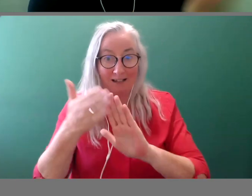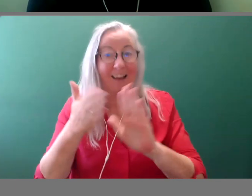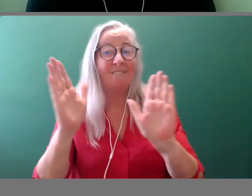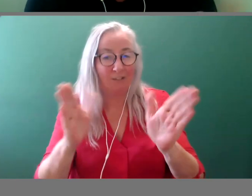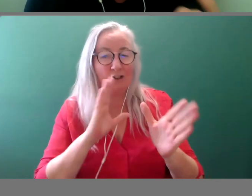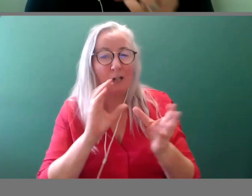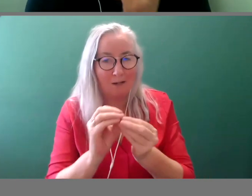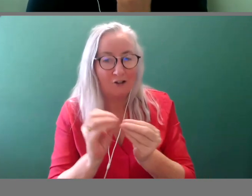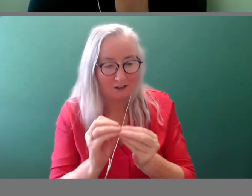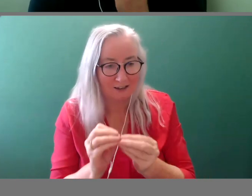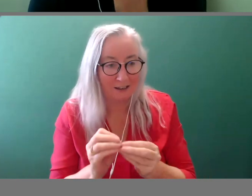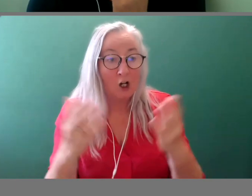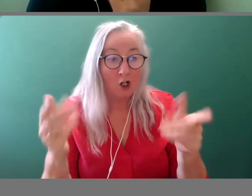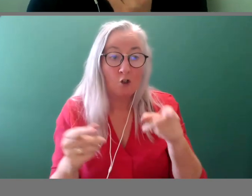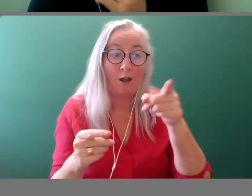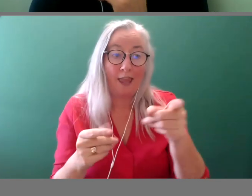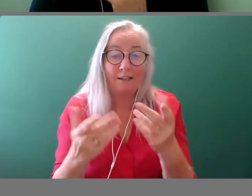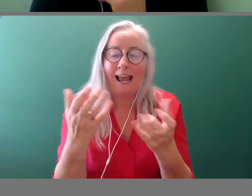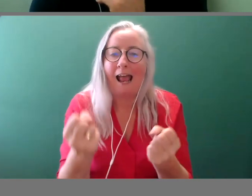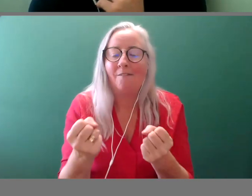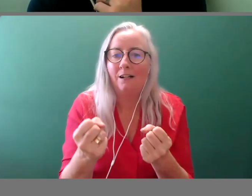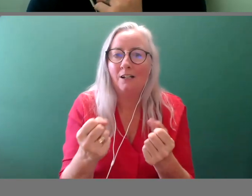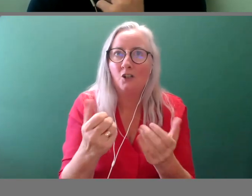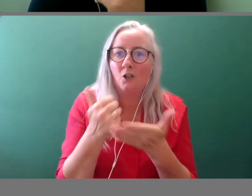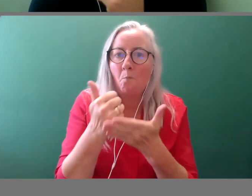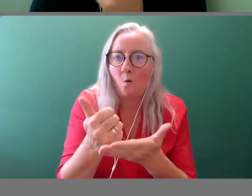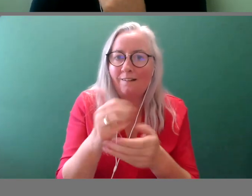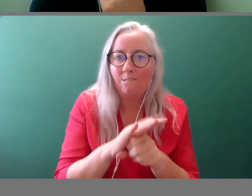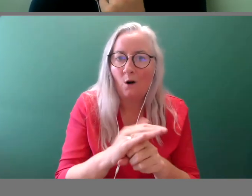a source of information for disabled people and their supporters about accessible public